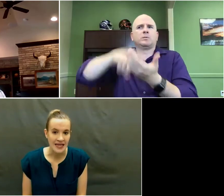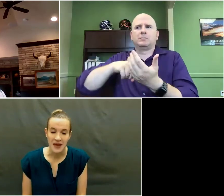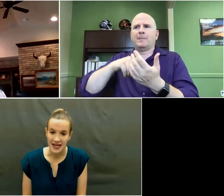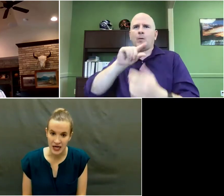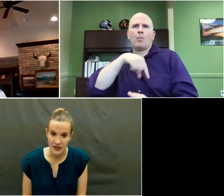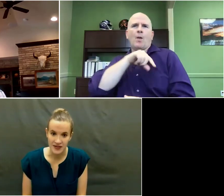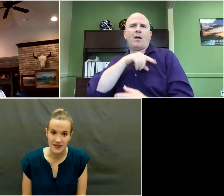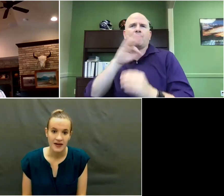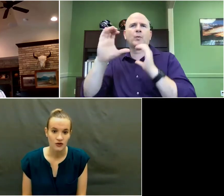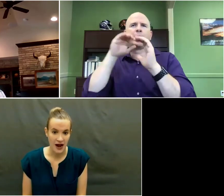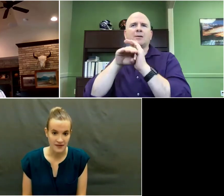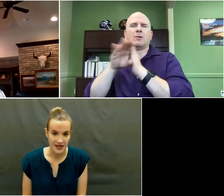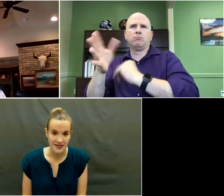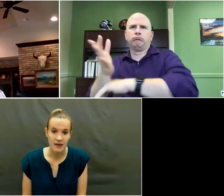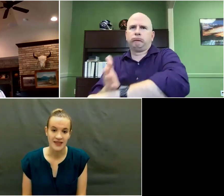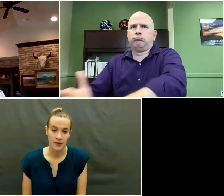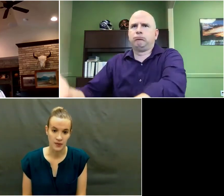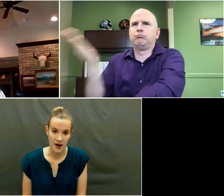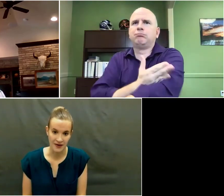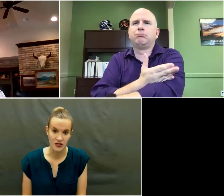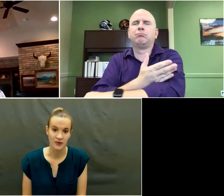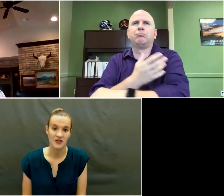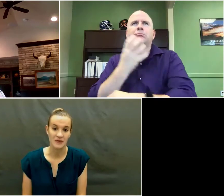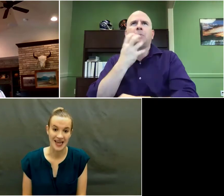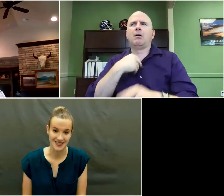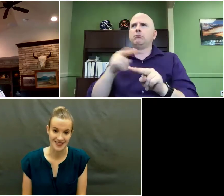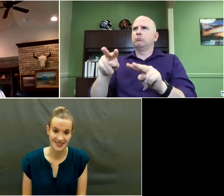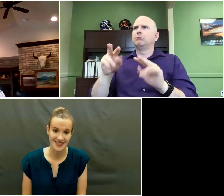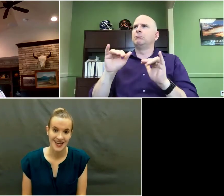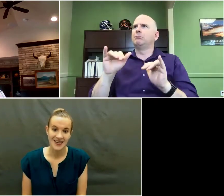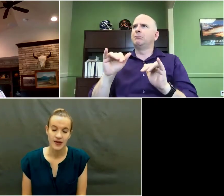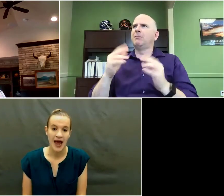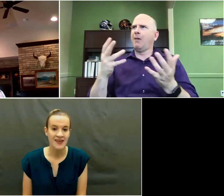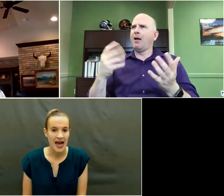many years drafting something that would require interpreters to be licensed, so having that be